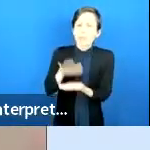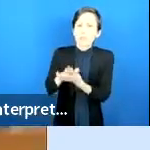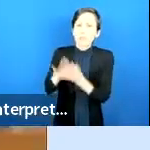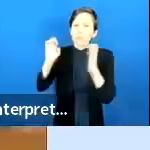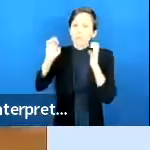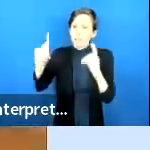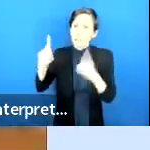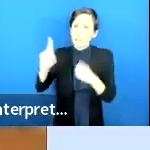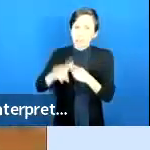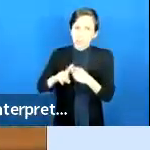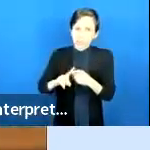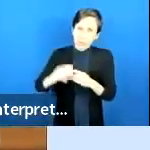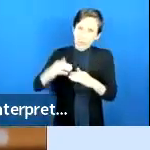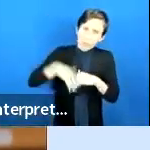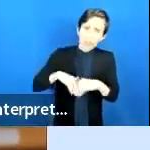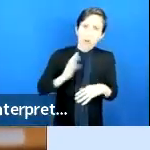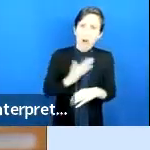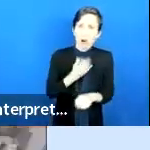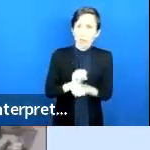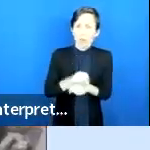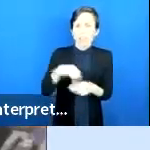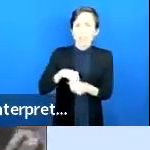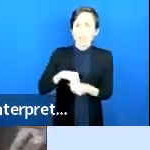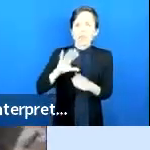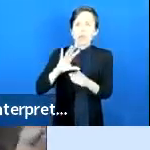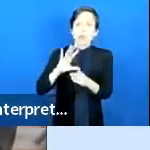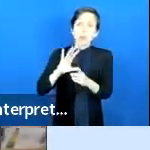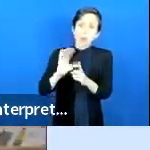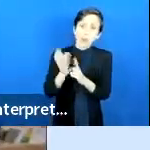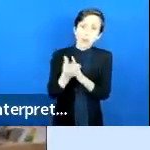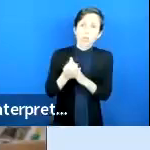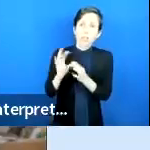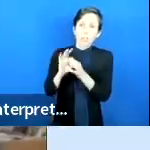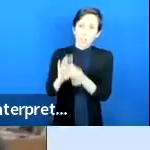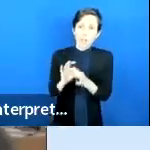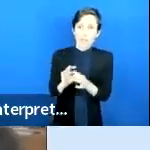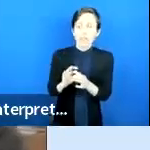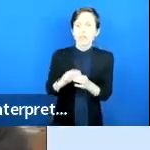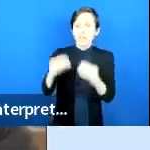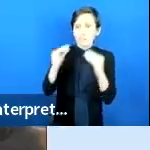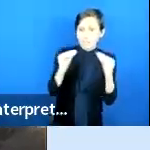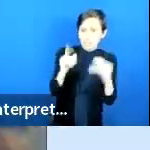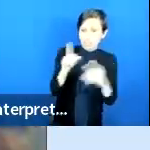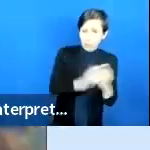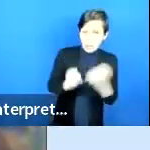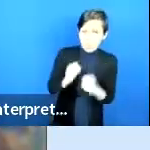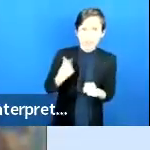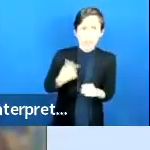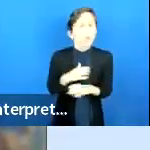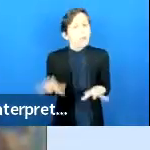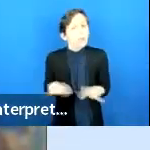to ground our work in culturally relevant pedagogy. We're doing identity work. I think it allows kids to dream